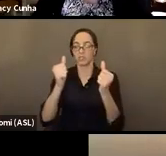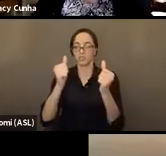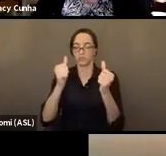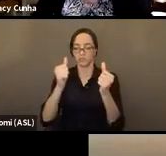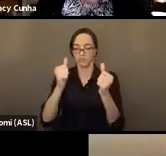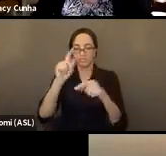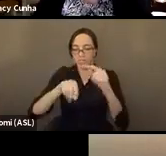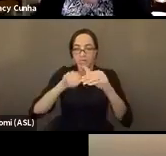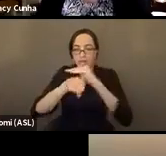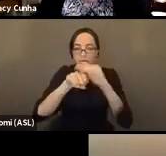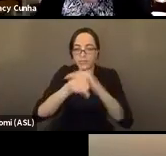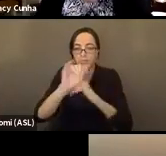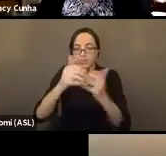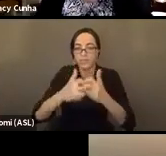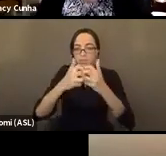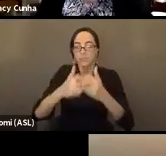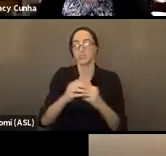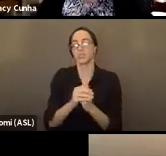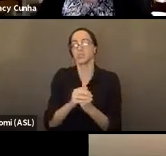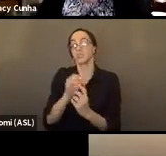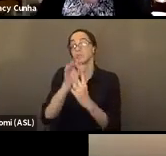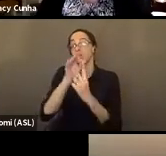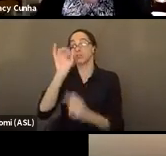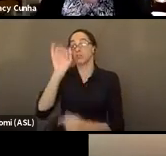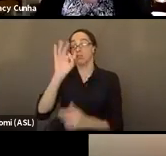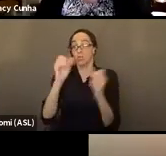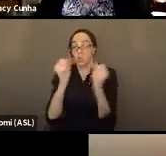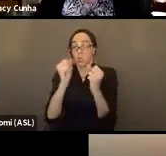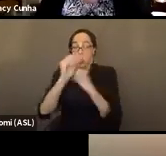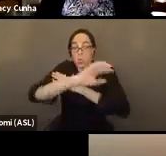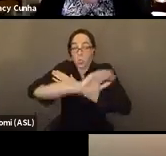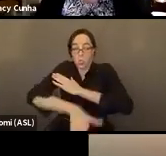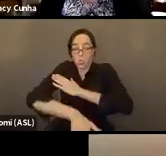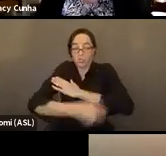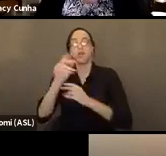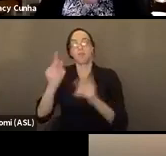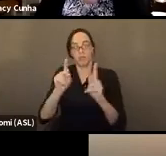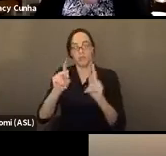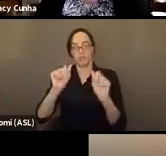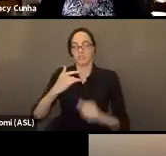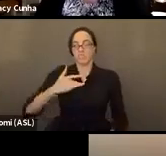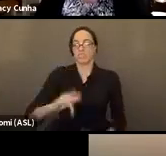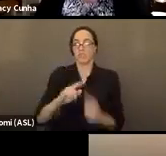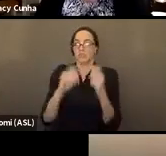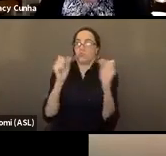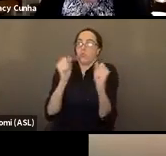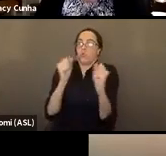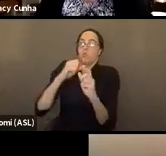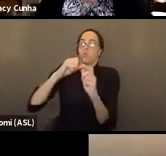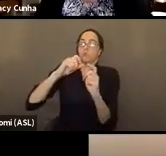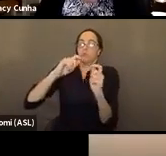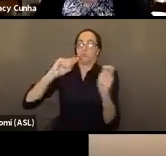people are very sensitive to temperatures those kinds of things um so that's really the the